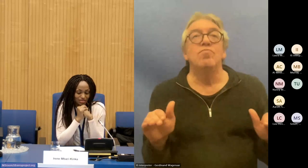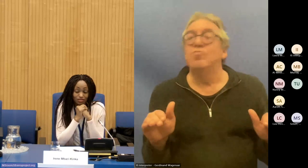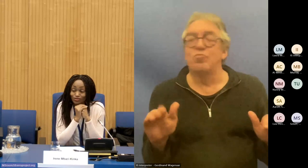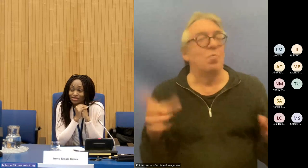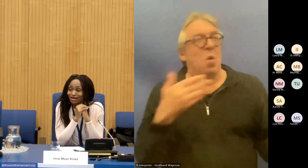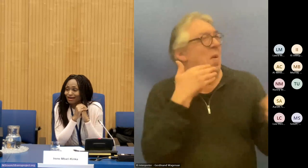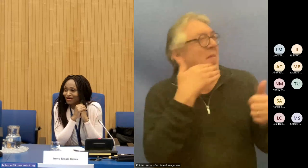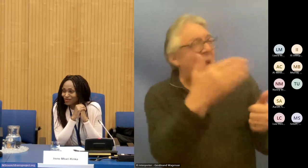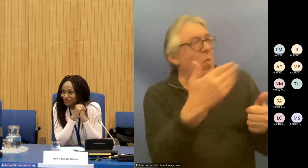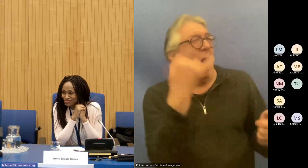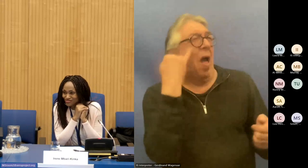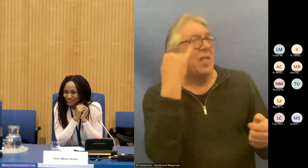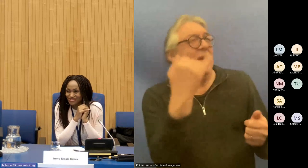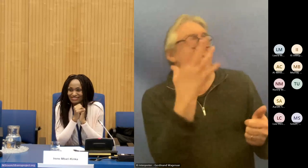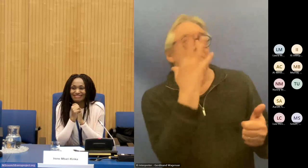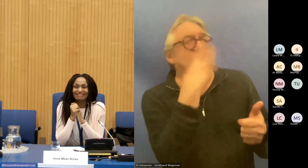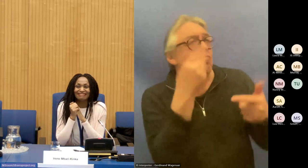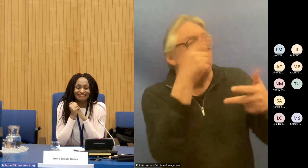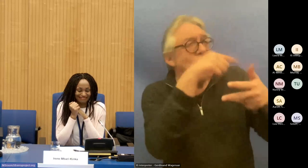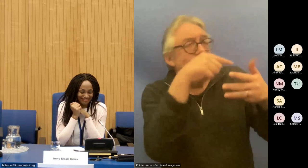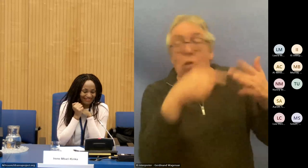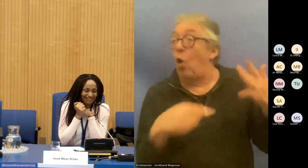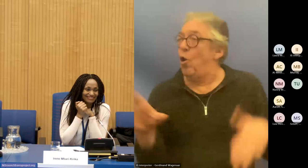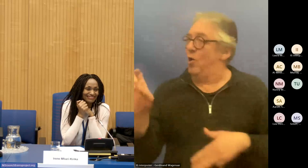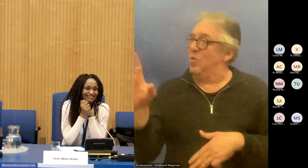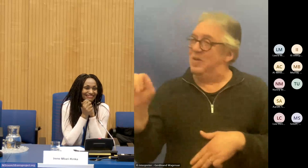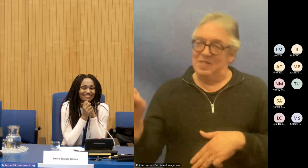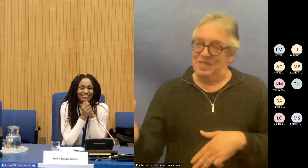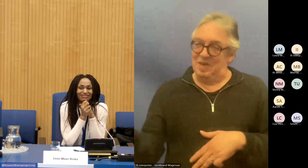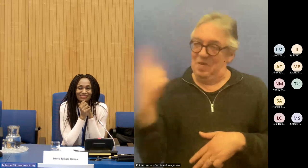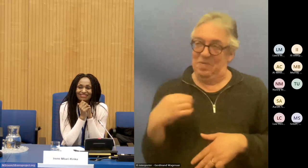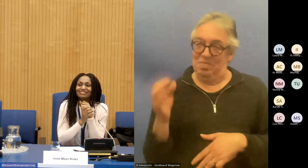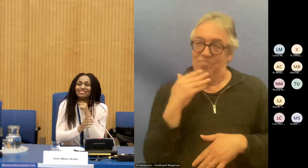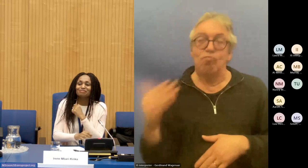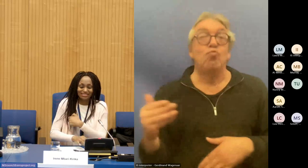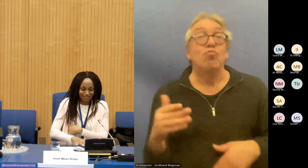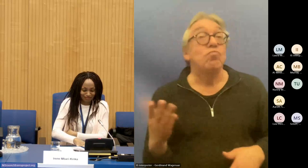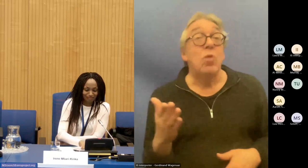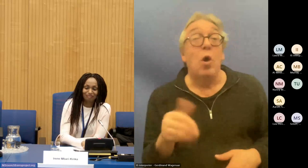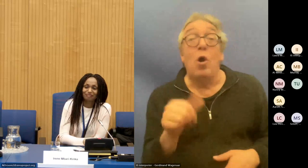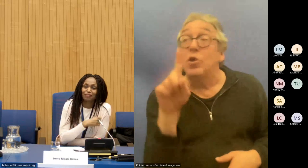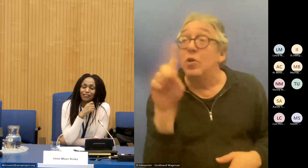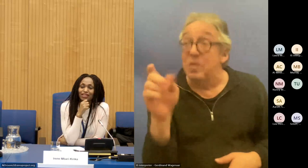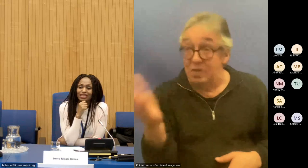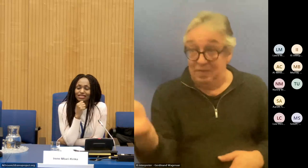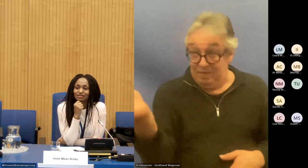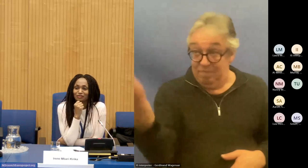I think that was a great question, Chris. Excellent, anyone else? Yes please.